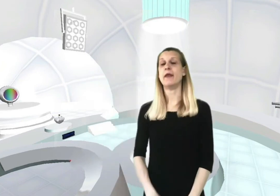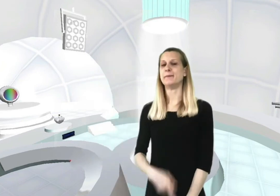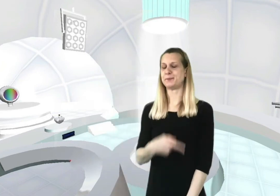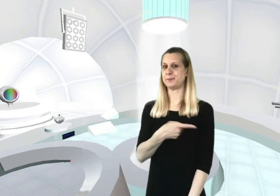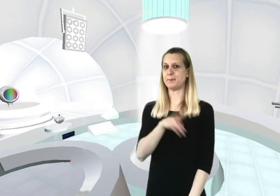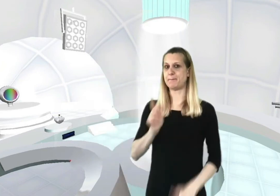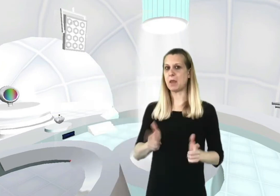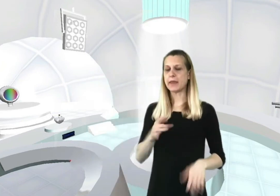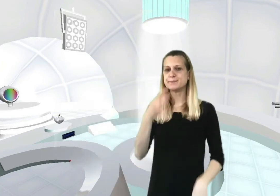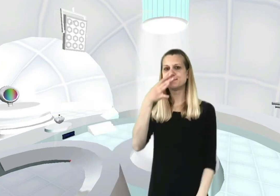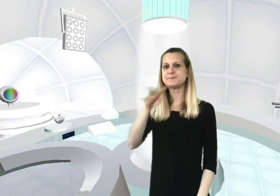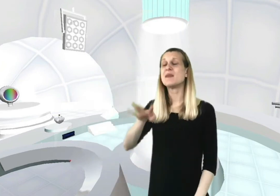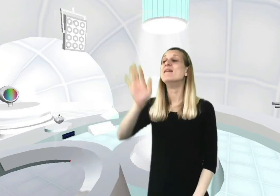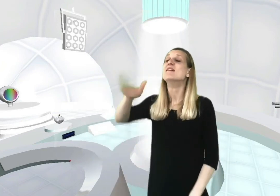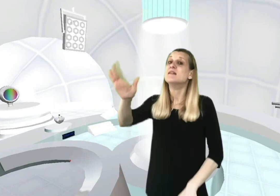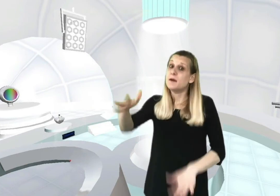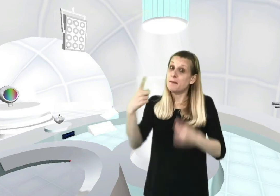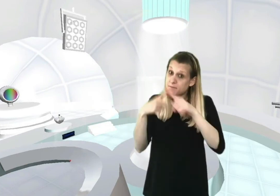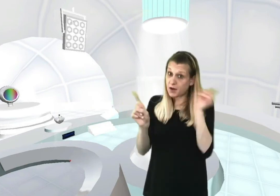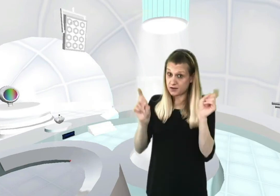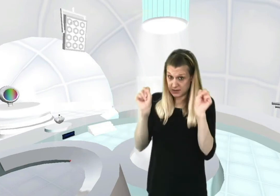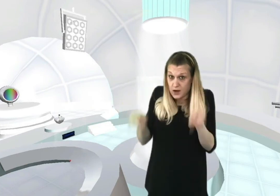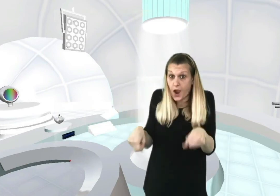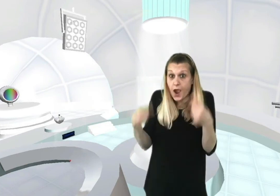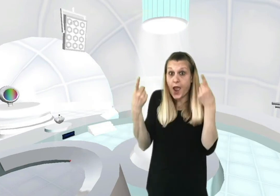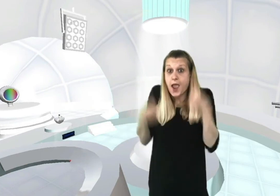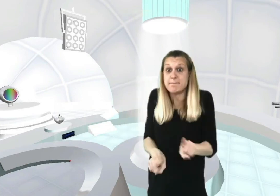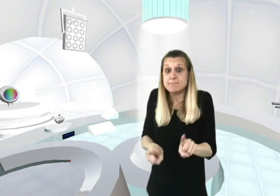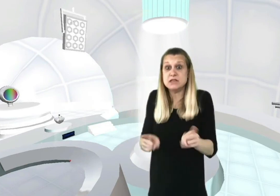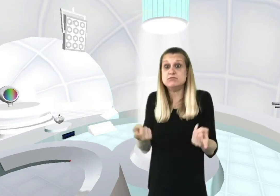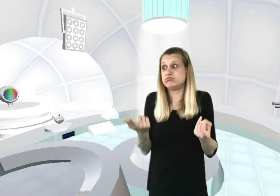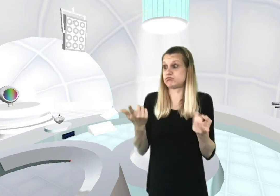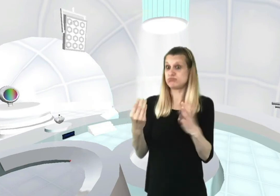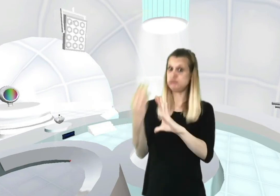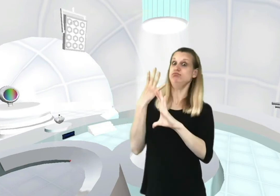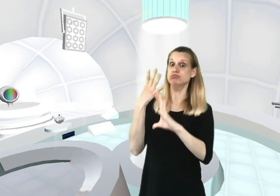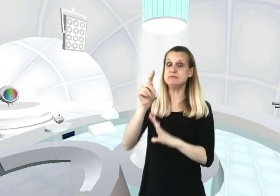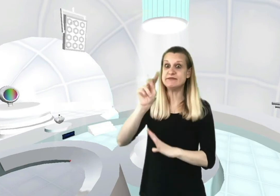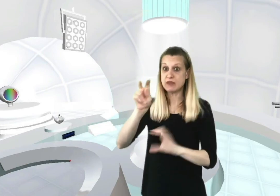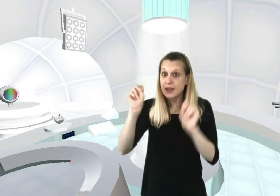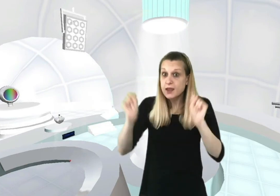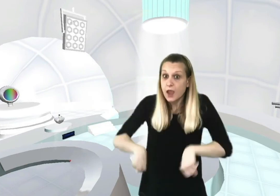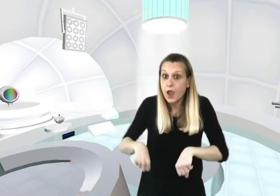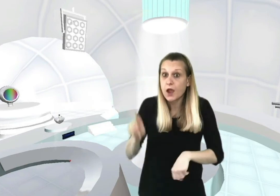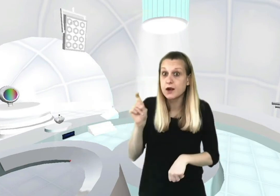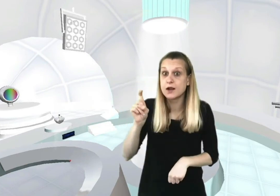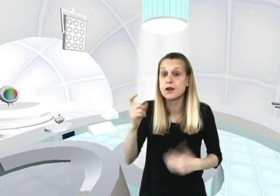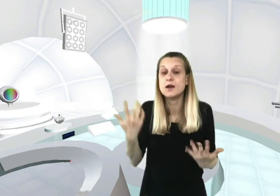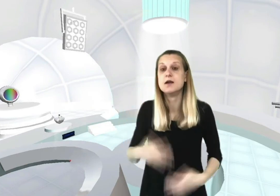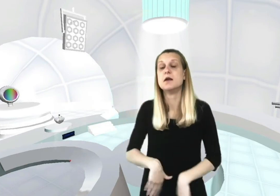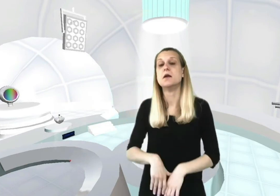"But could you send it by television if you wanted to, as you do chocolate?" asked Mike Teavee.